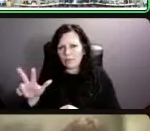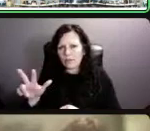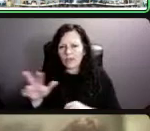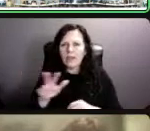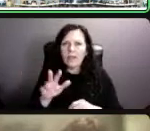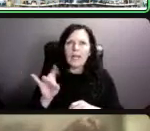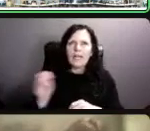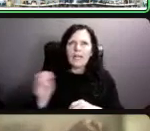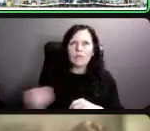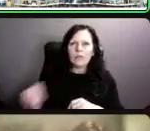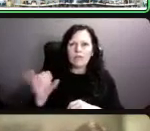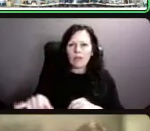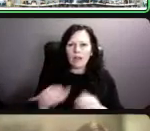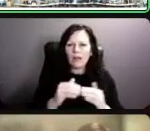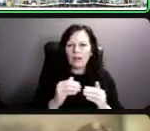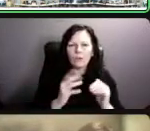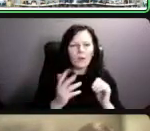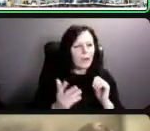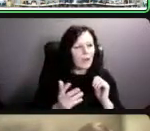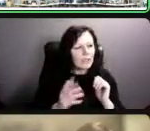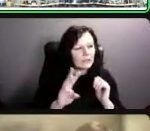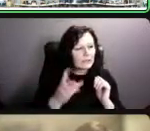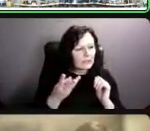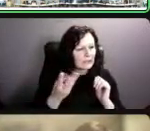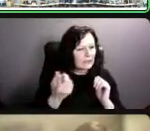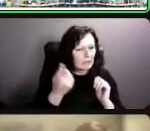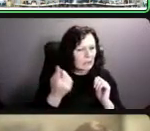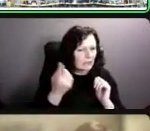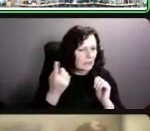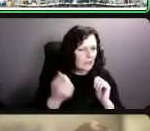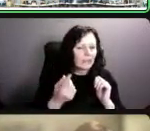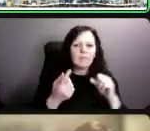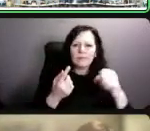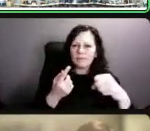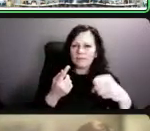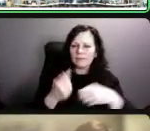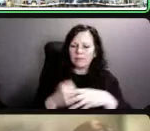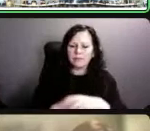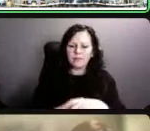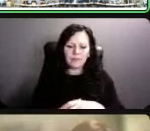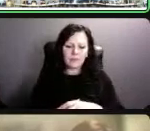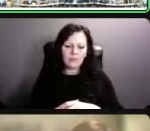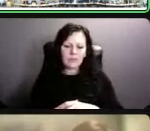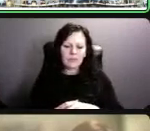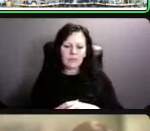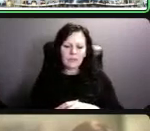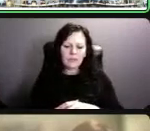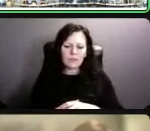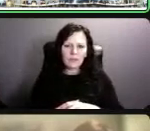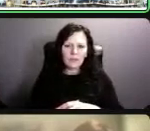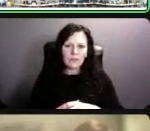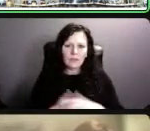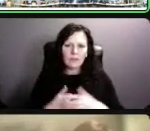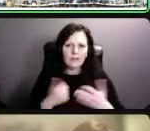SO IF THE RESIDENTIAL RATE